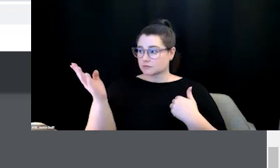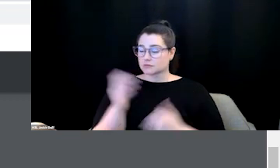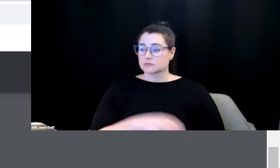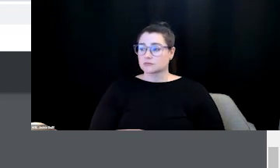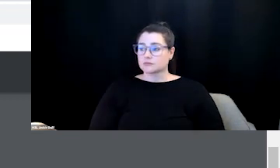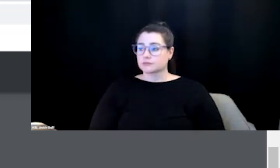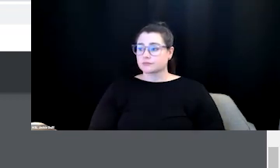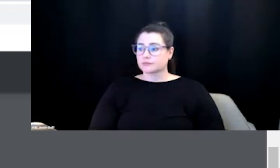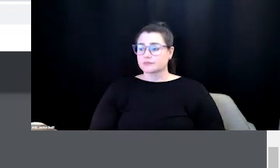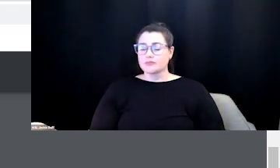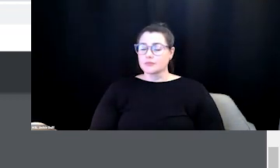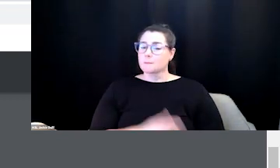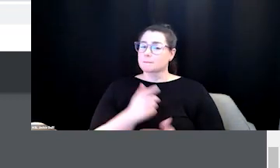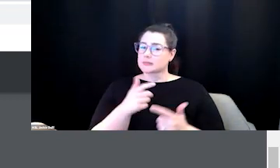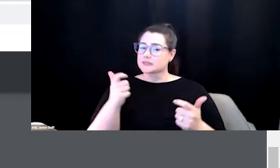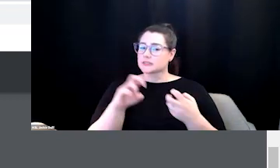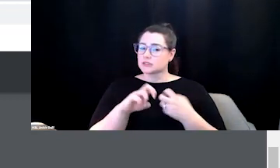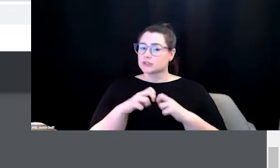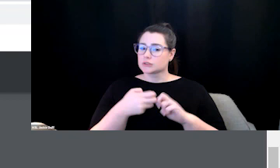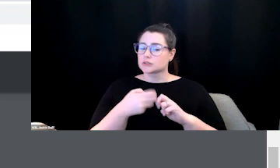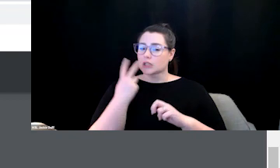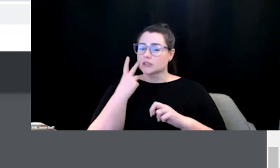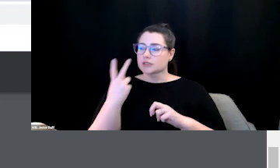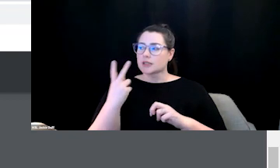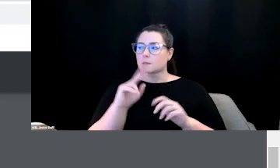The number one issue I'm seeing is people are entering things that are not valid dates.